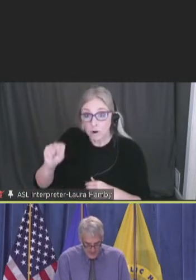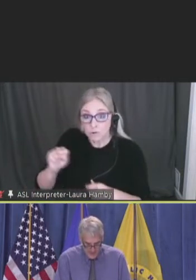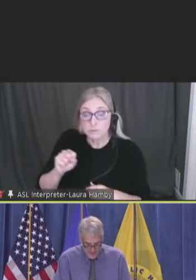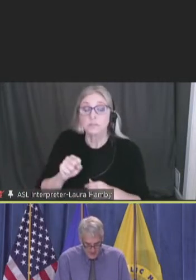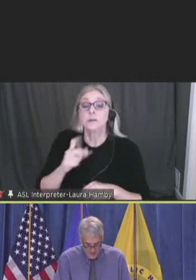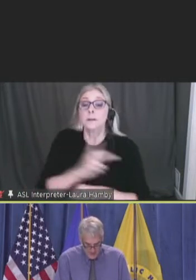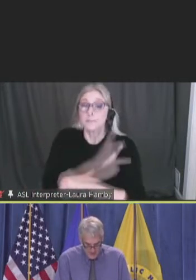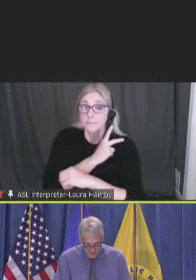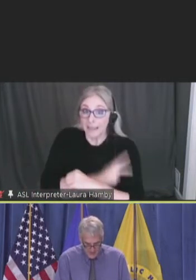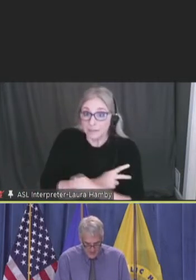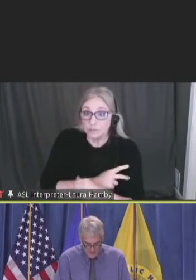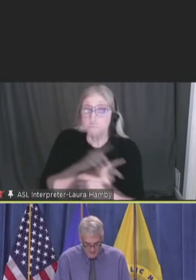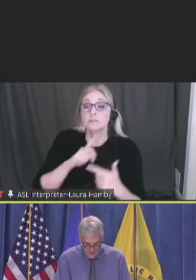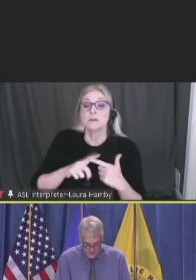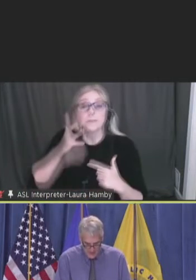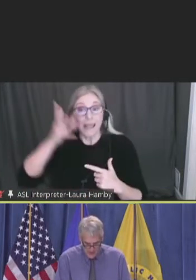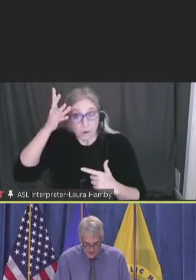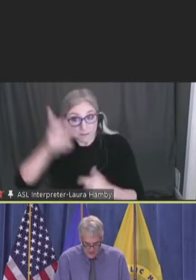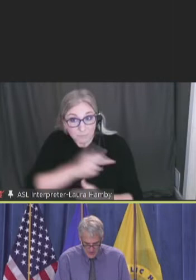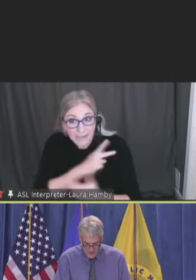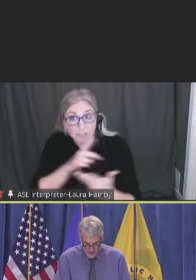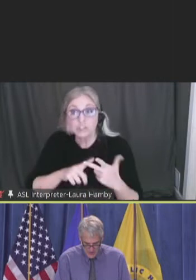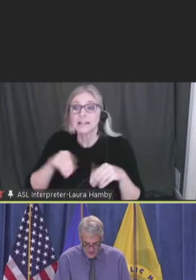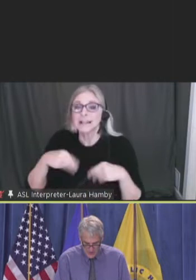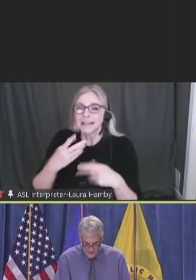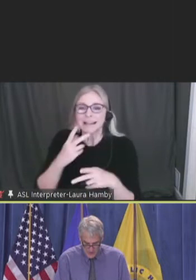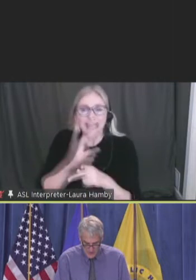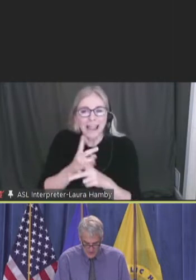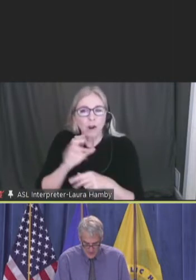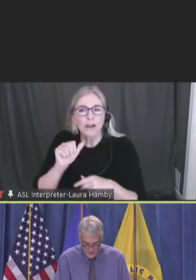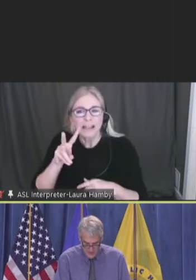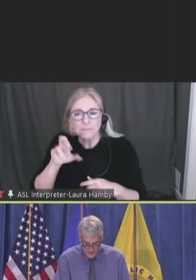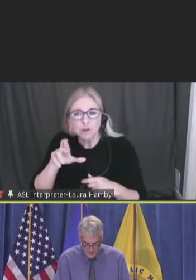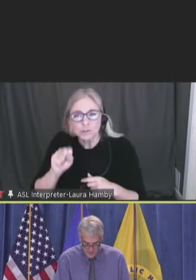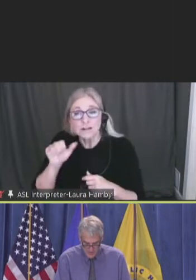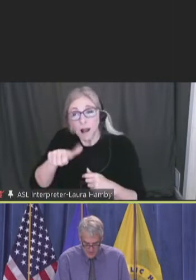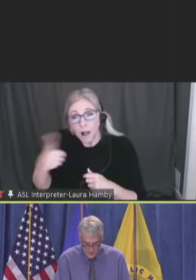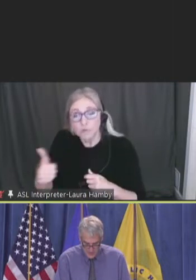Patients, parents of patients, caregivers, and others are also encouraged to report administration